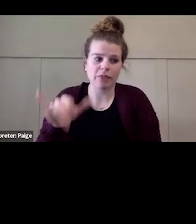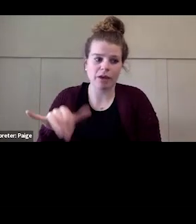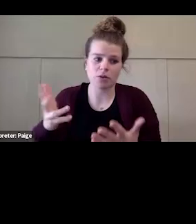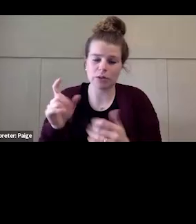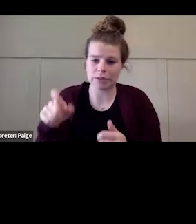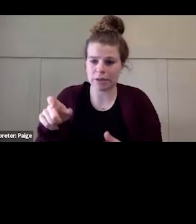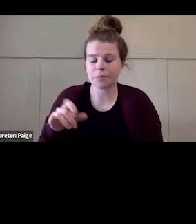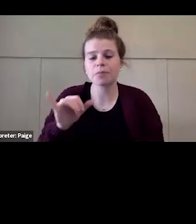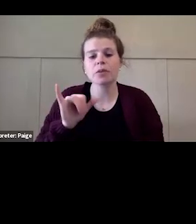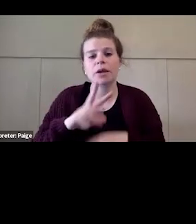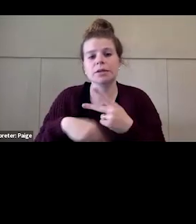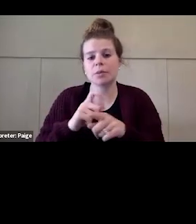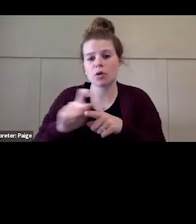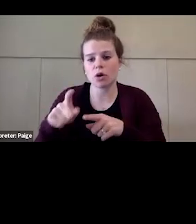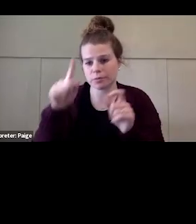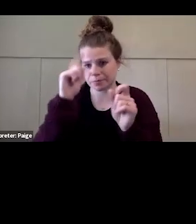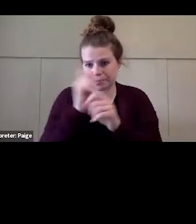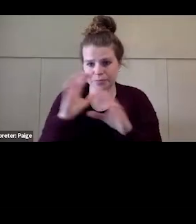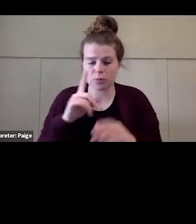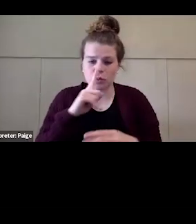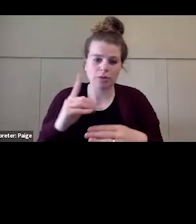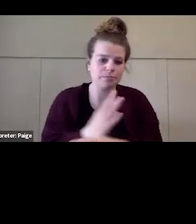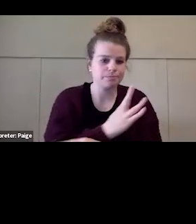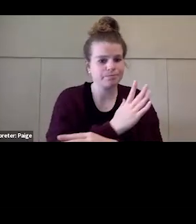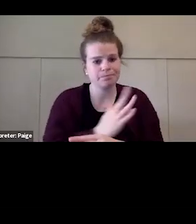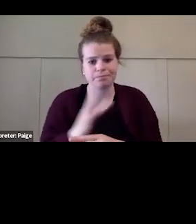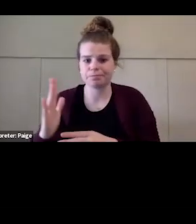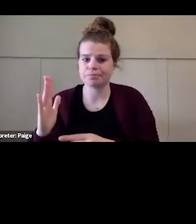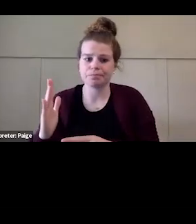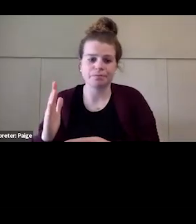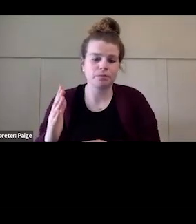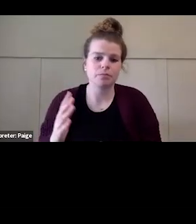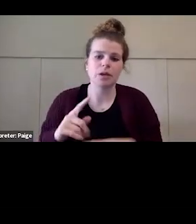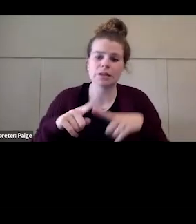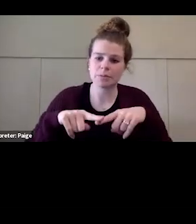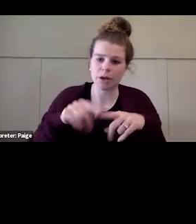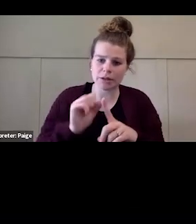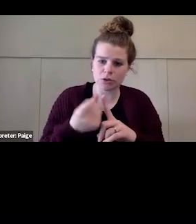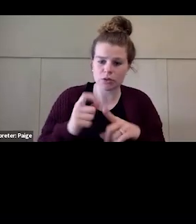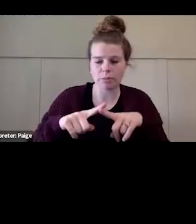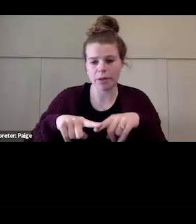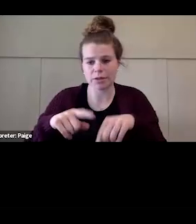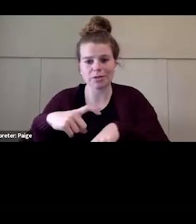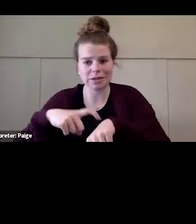These calls, as you can imagine, really range depending on the situation and the hour of the day,